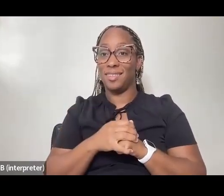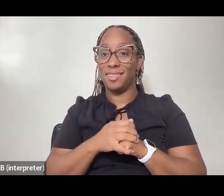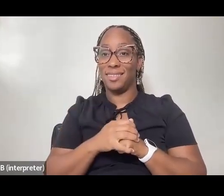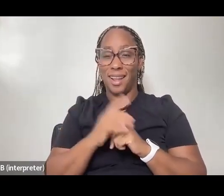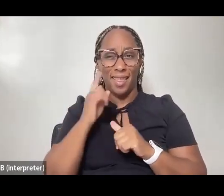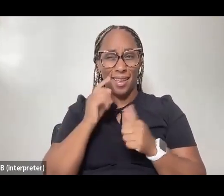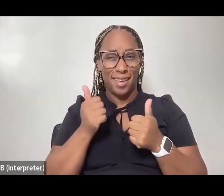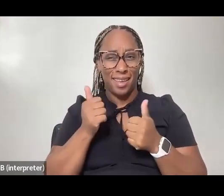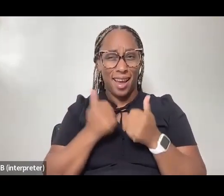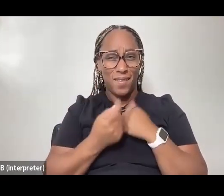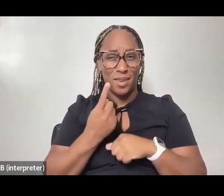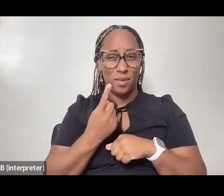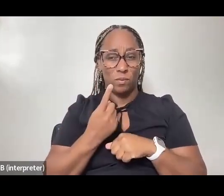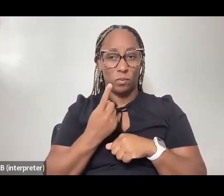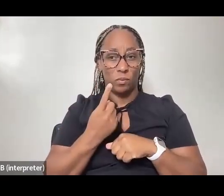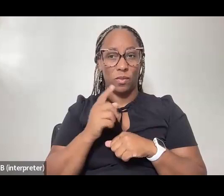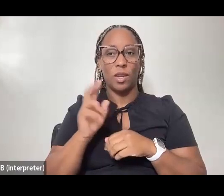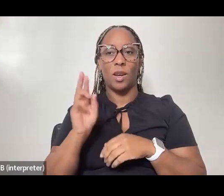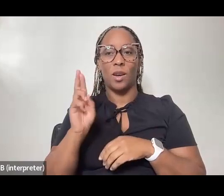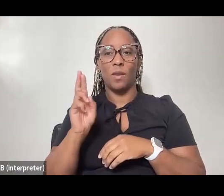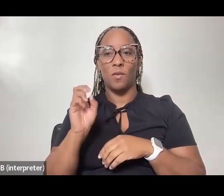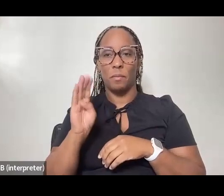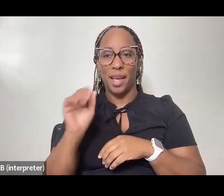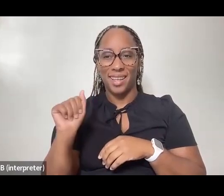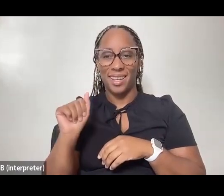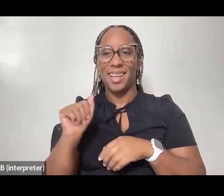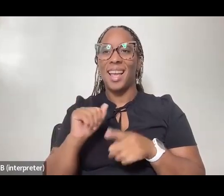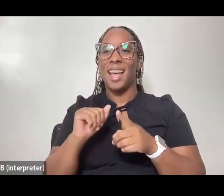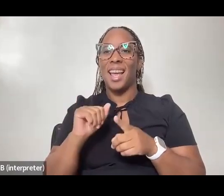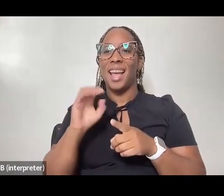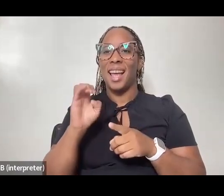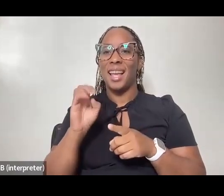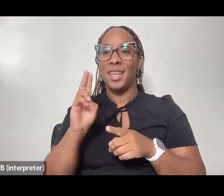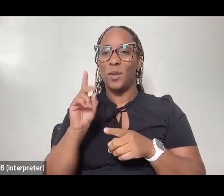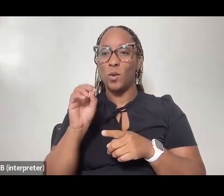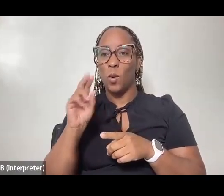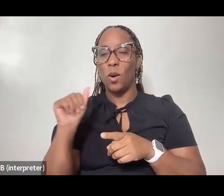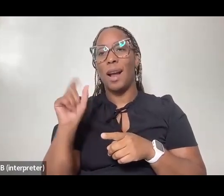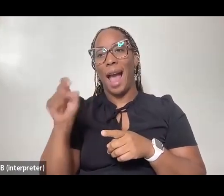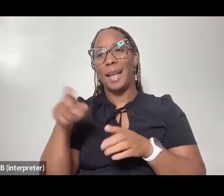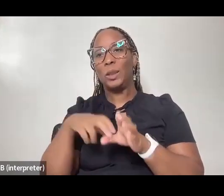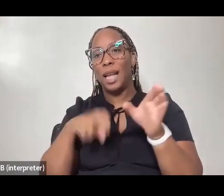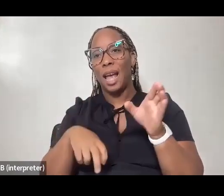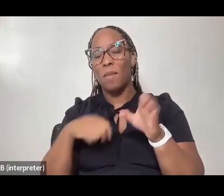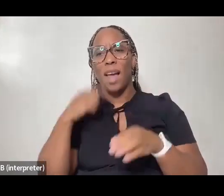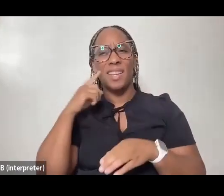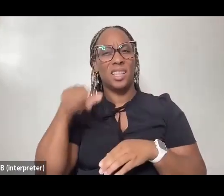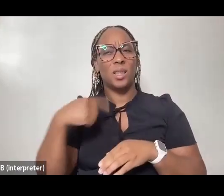I have everybody. There's Rebecca and Eudora had to step out. I think she is the only one --